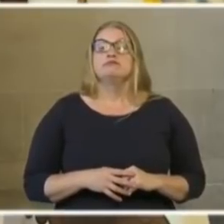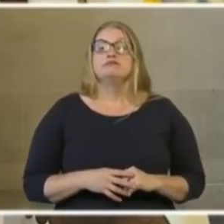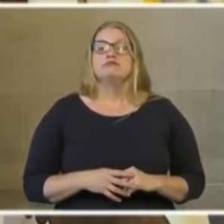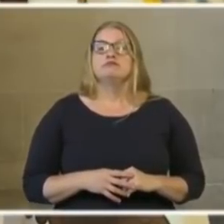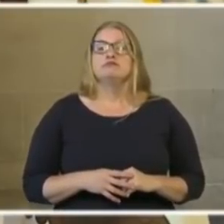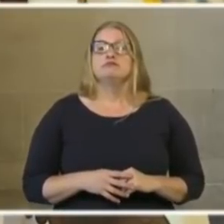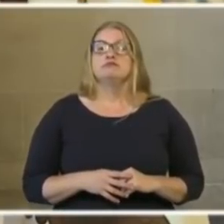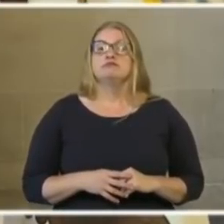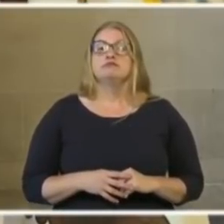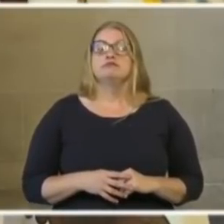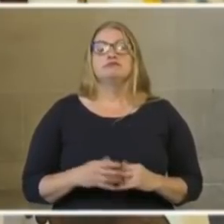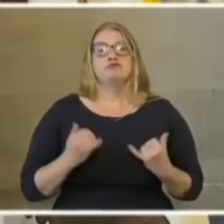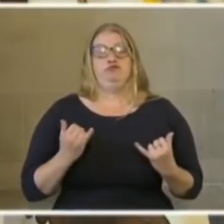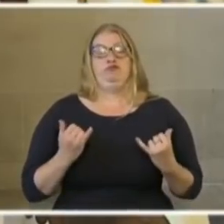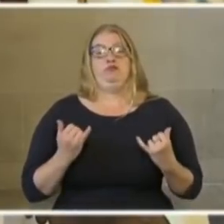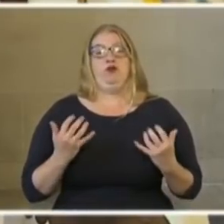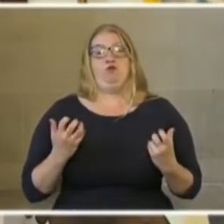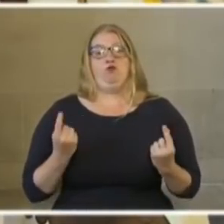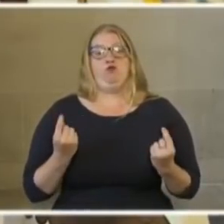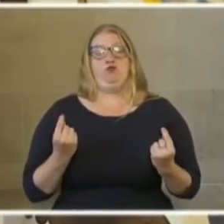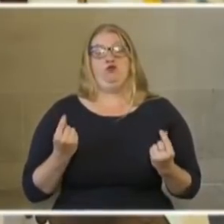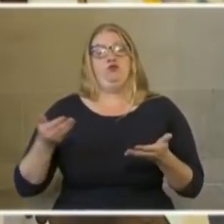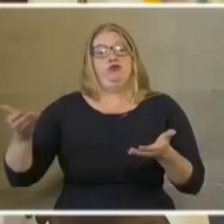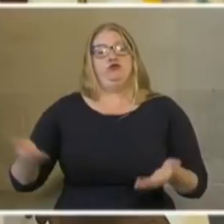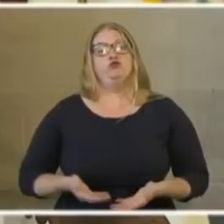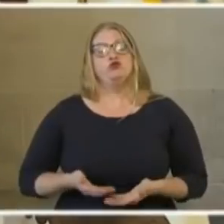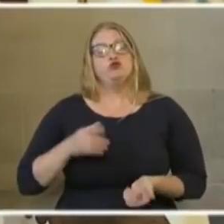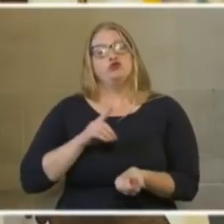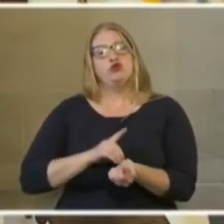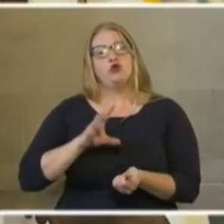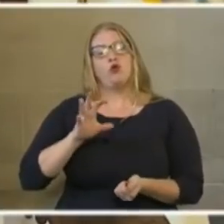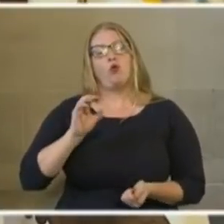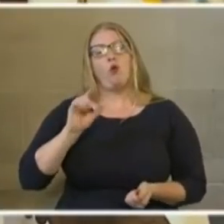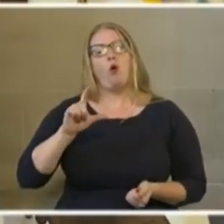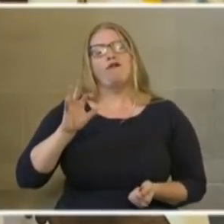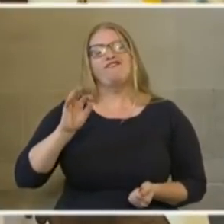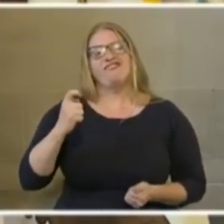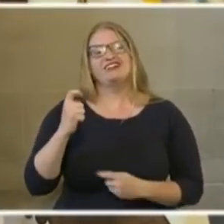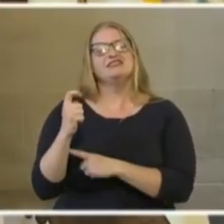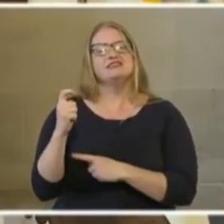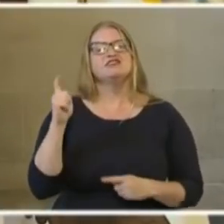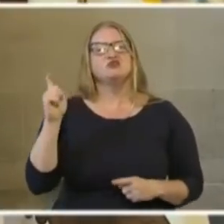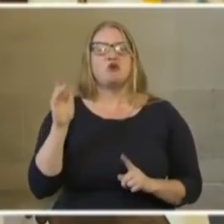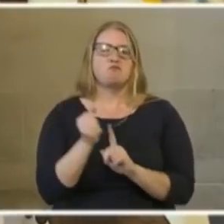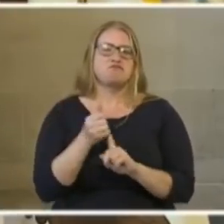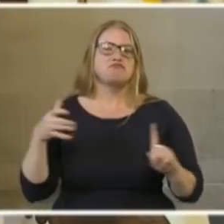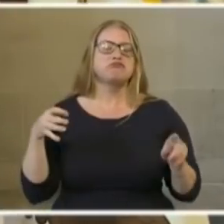TIME, ESPECIALLY AS WE SEE THE NUMBERS INCREASE.